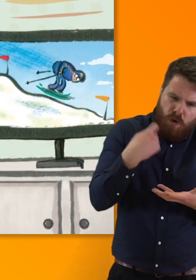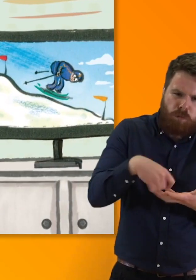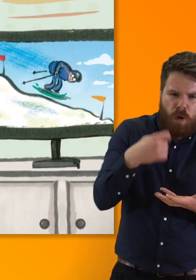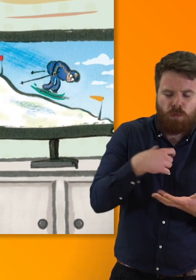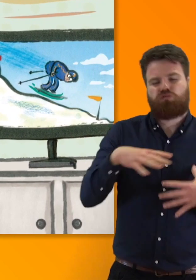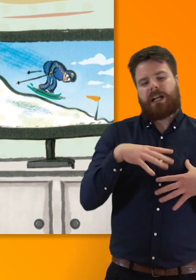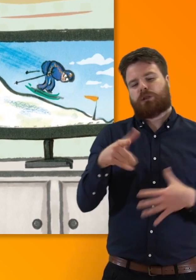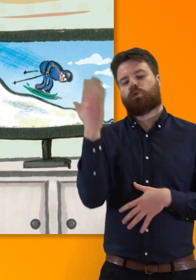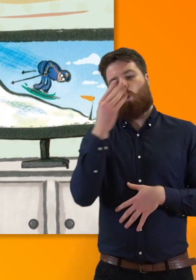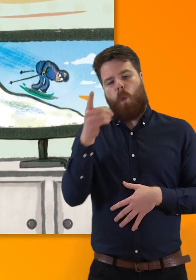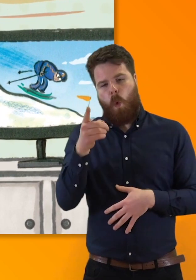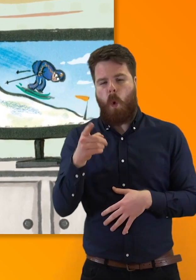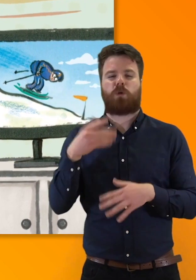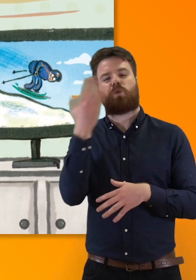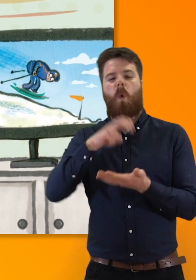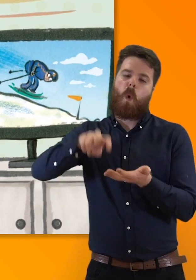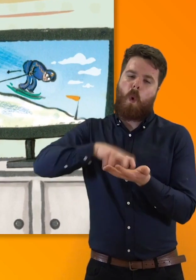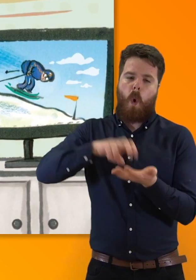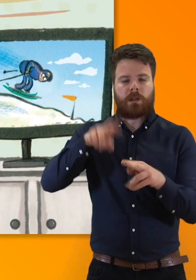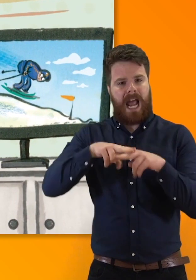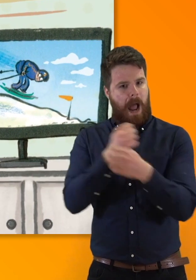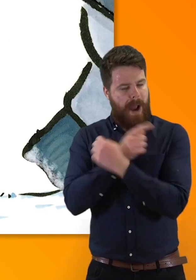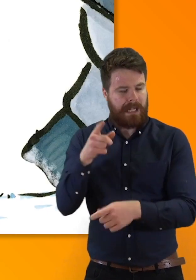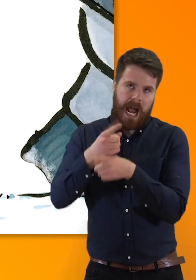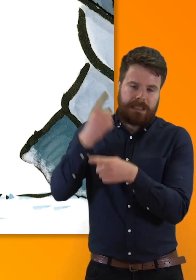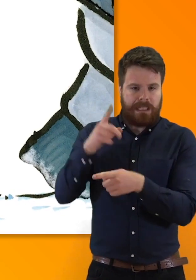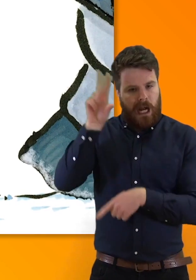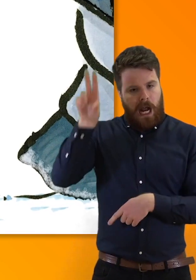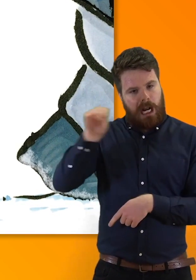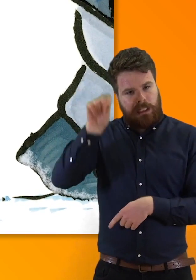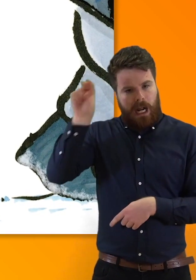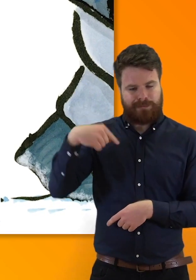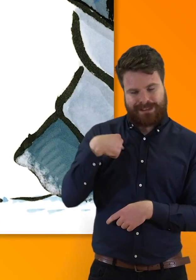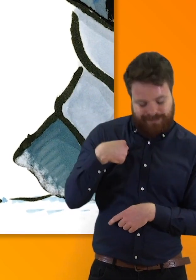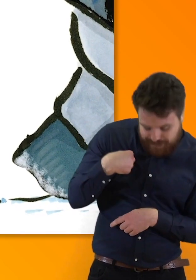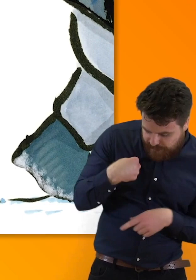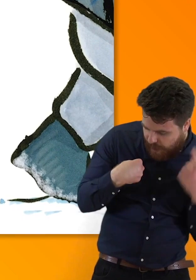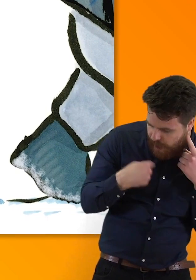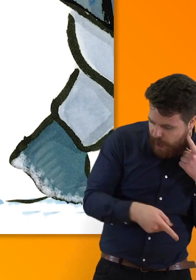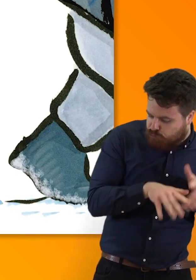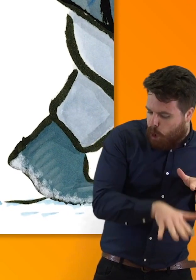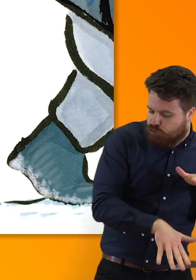I eat the last of my porridge. Time for school. Dad Bear talks a lot on our way to school.